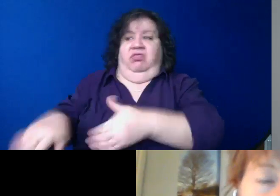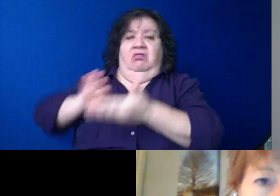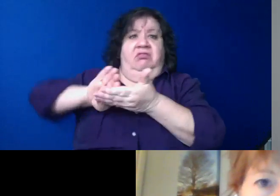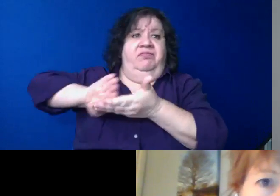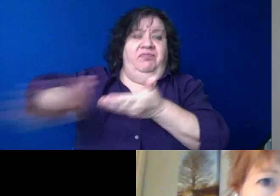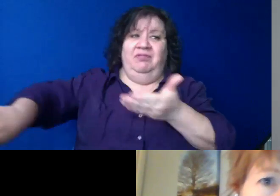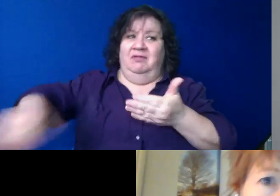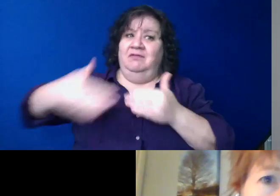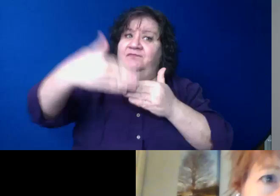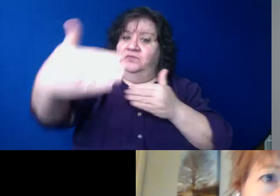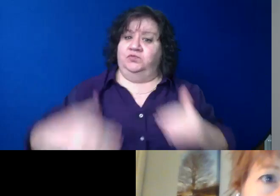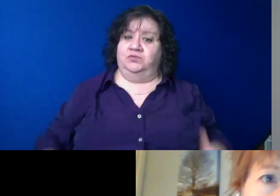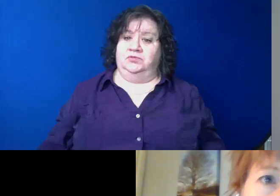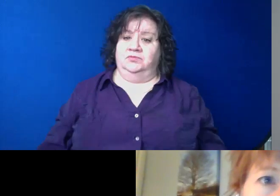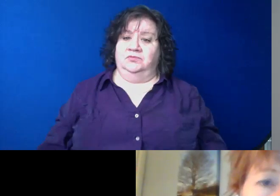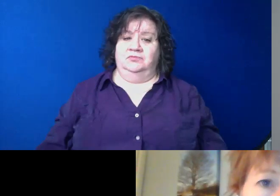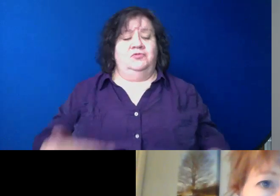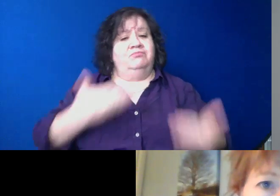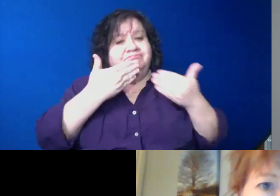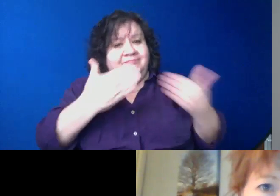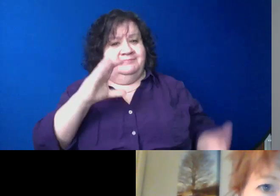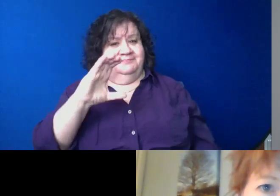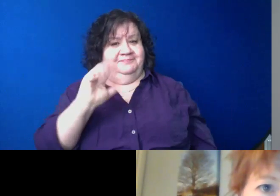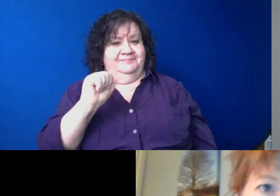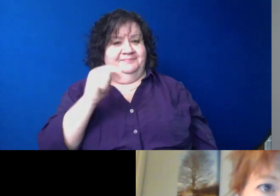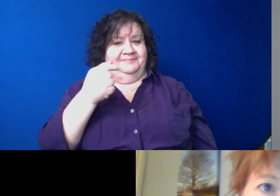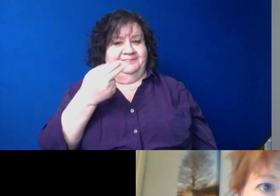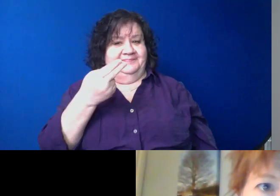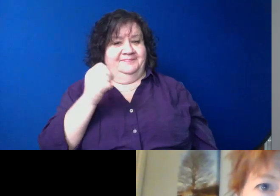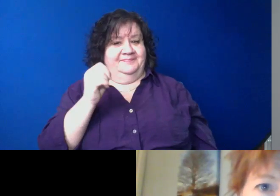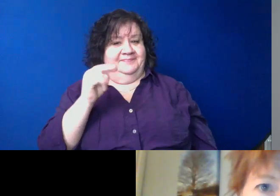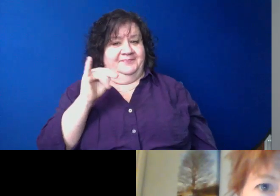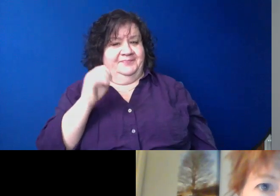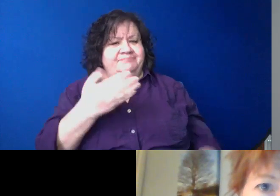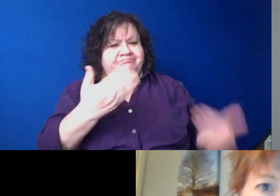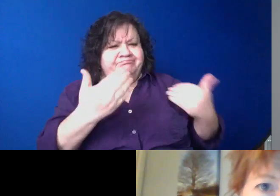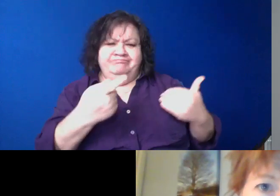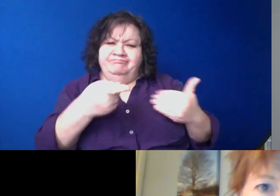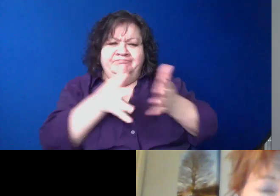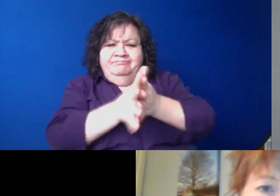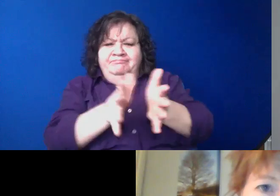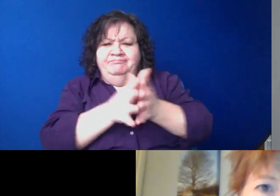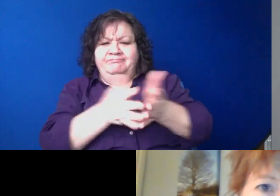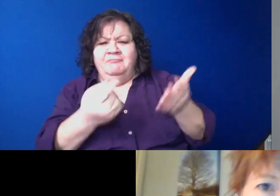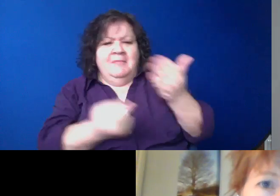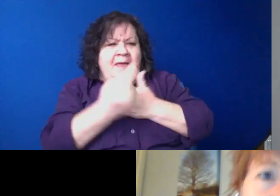to launch that and then we worked together to make it as an international document which was launched